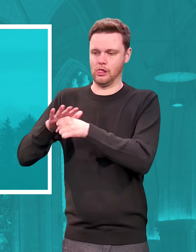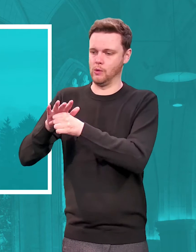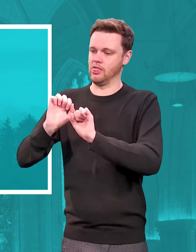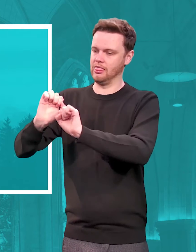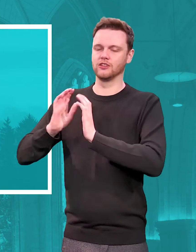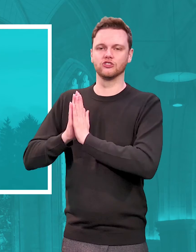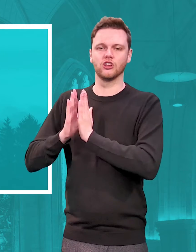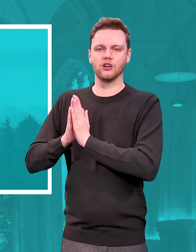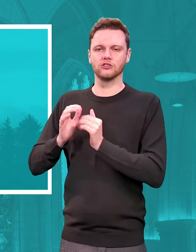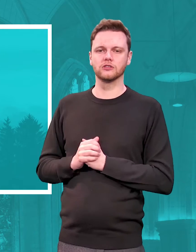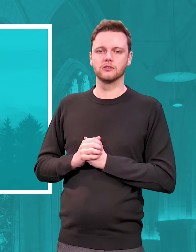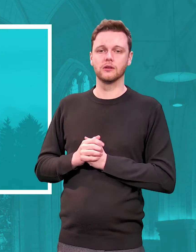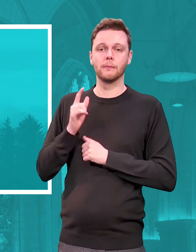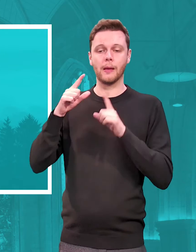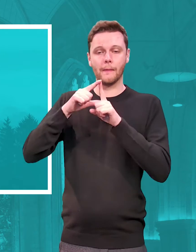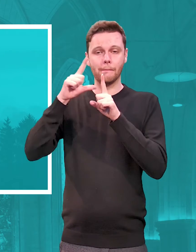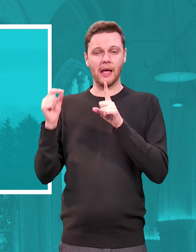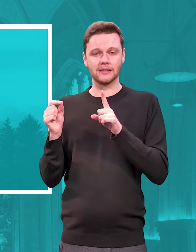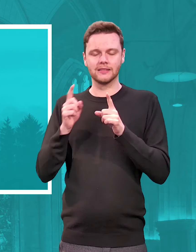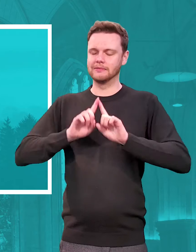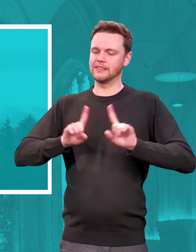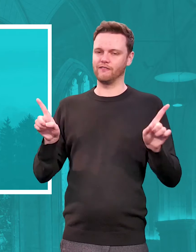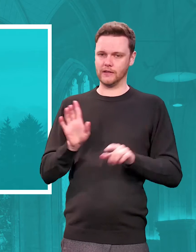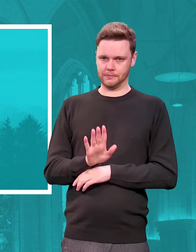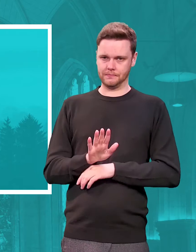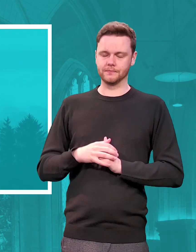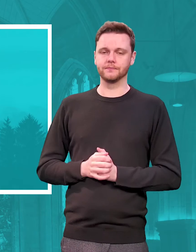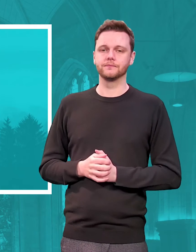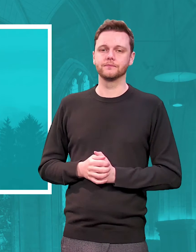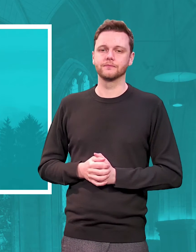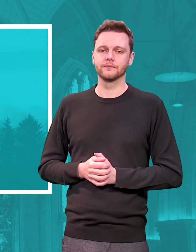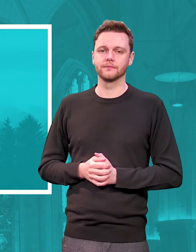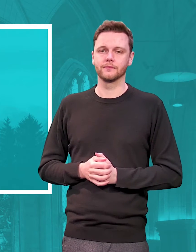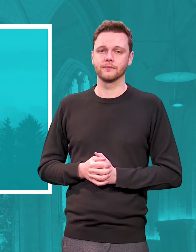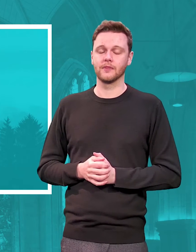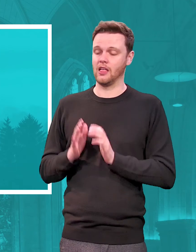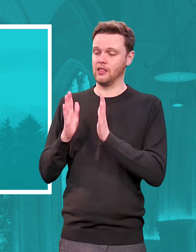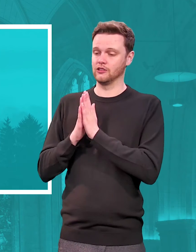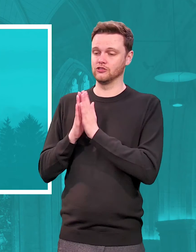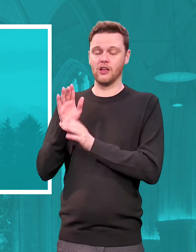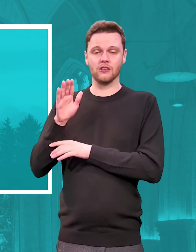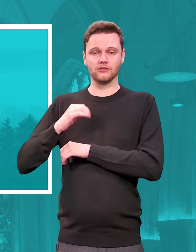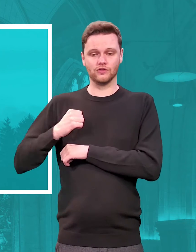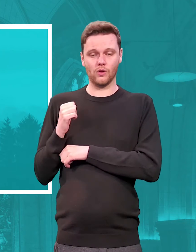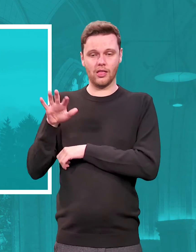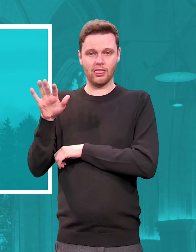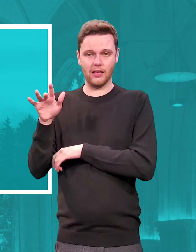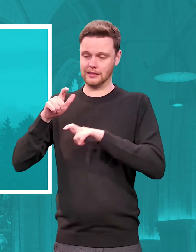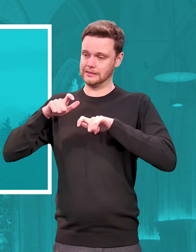however Pakistan is a notable exception. In Sialkot, The Church of Scotland Trust continues to have a large property portfolio